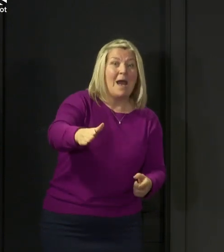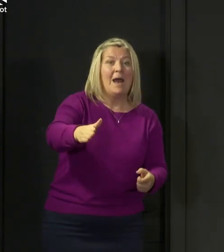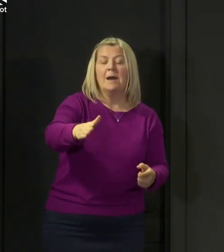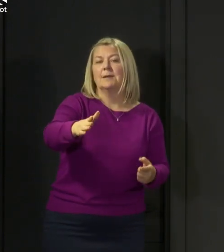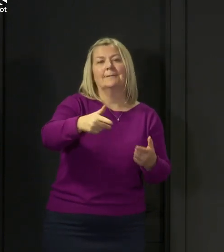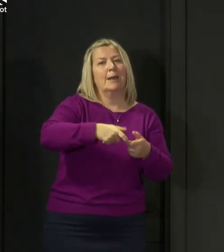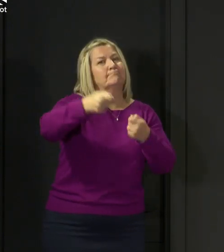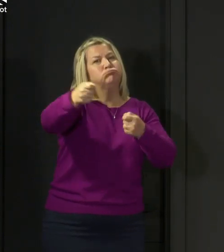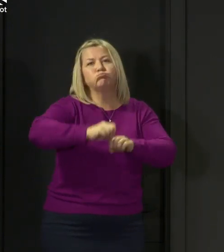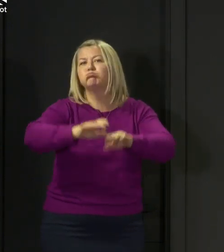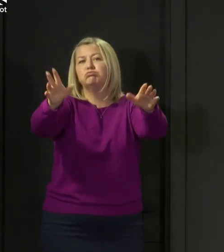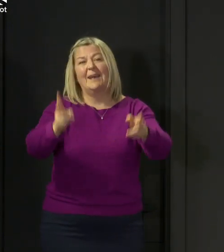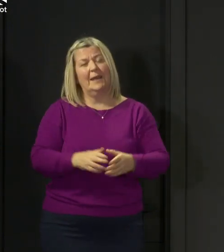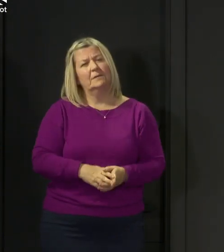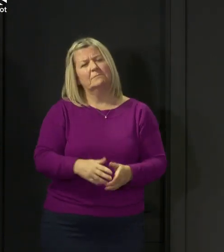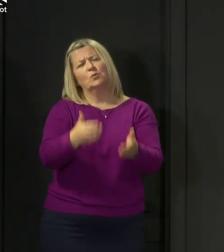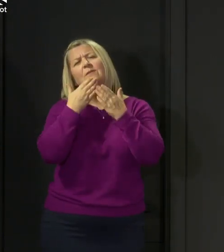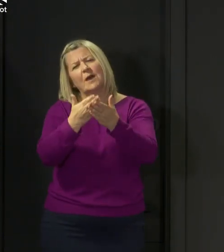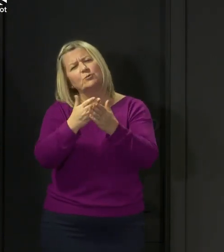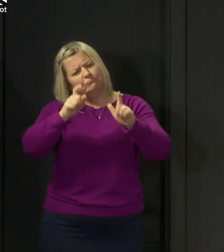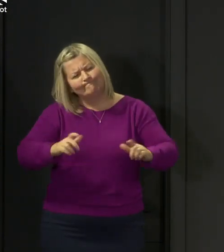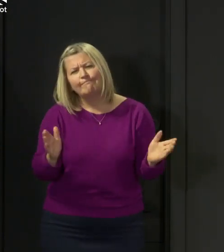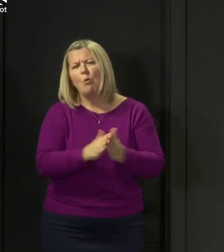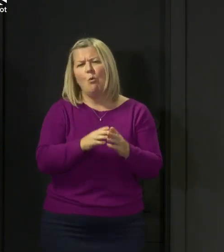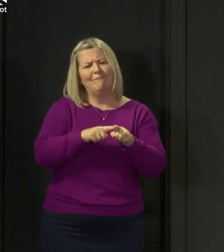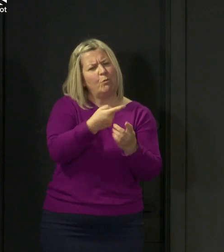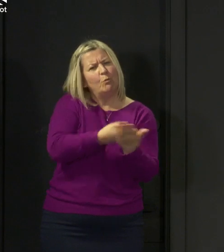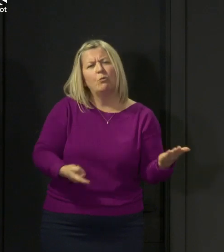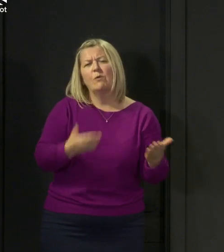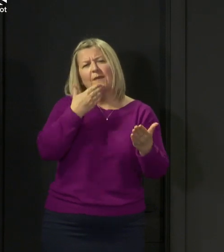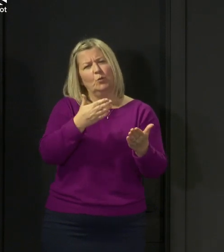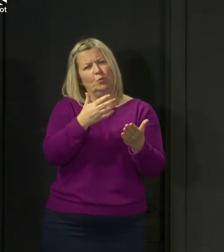away. So thank you, everybody, for what you are doing, and please keep doing it and keep